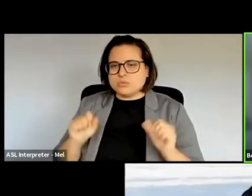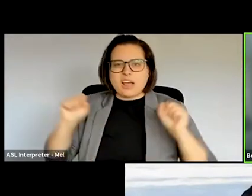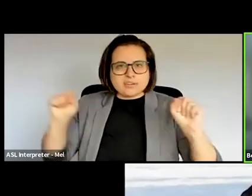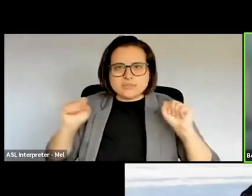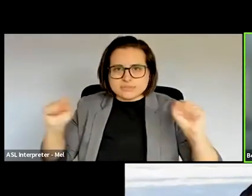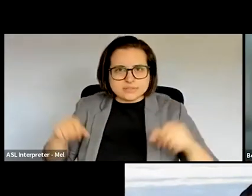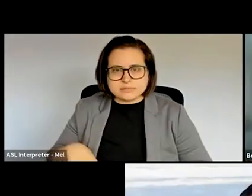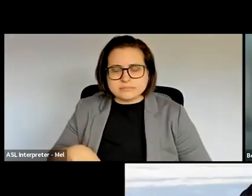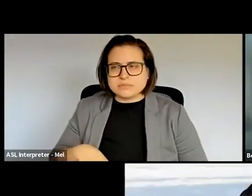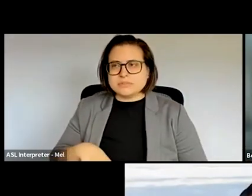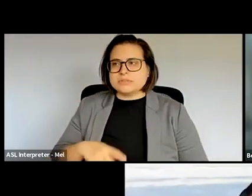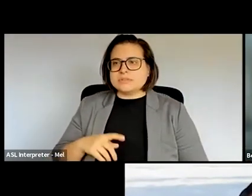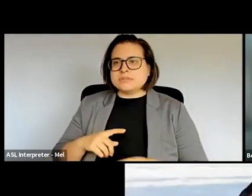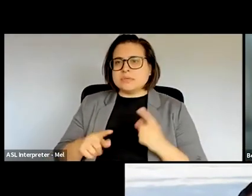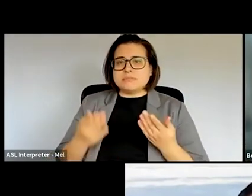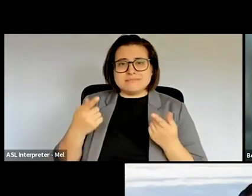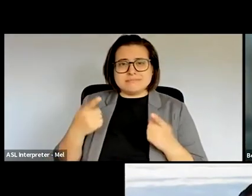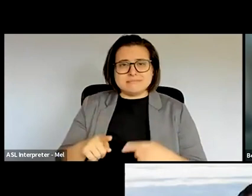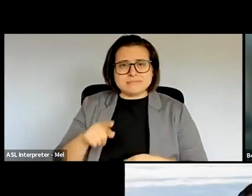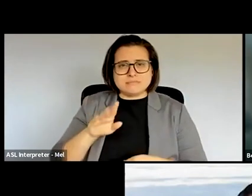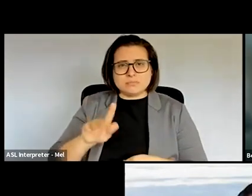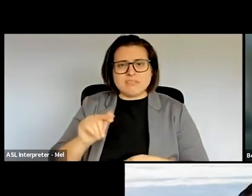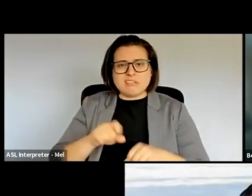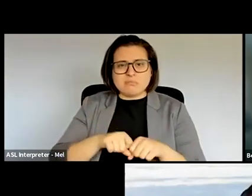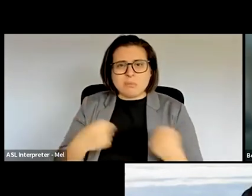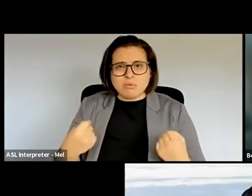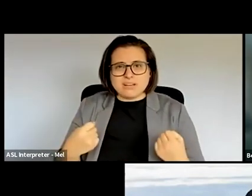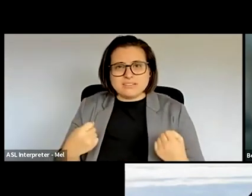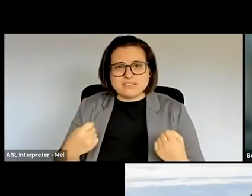shape but maybe you broke your leg last week so you can't you -- you don't have the full